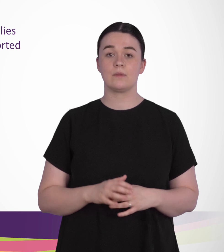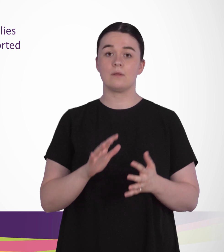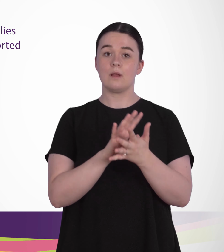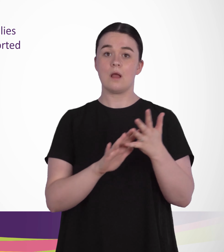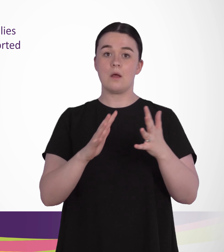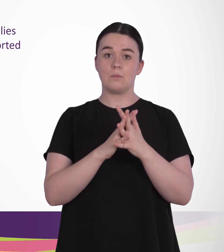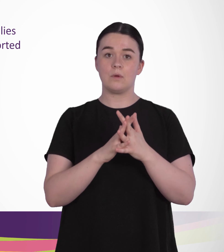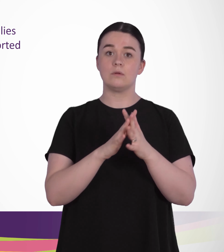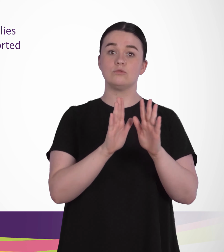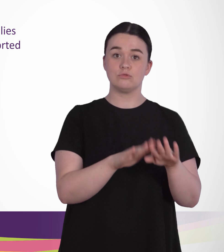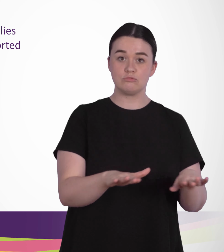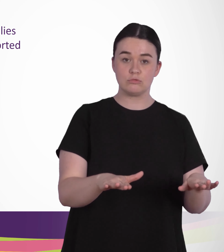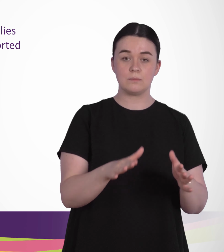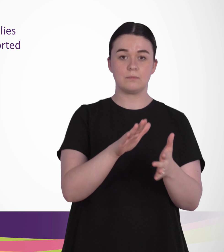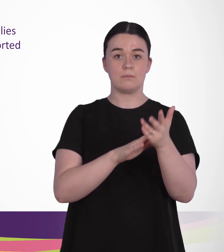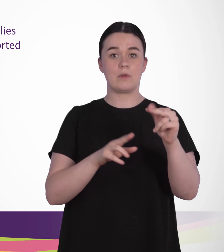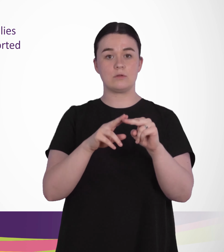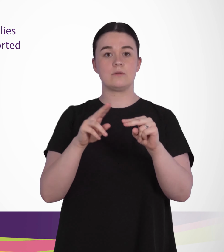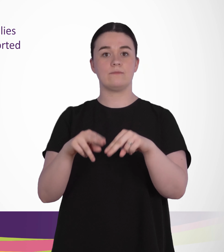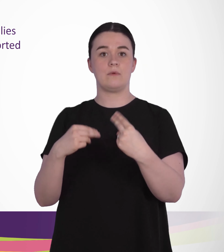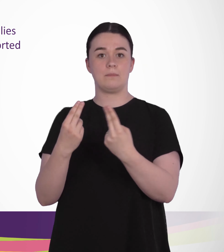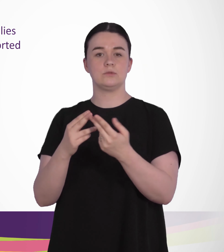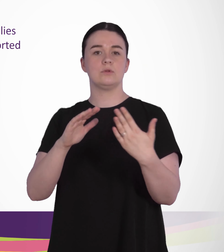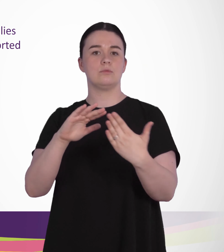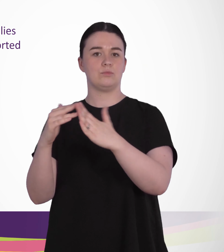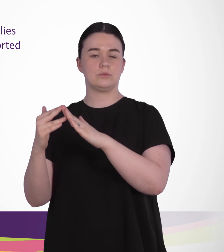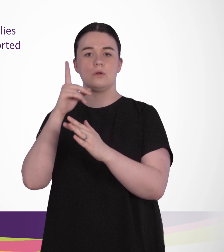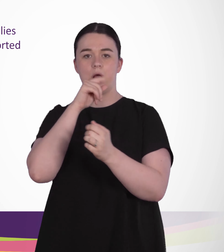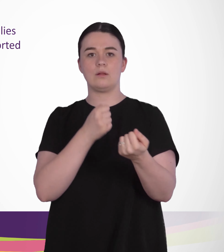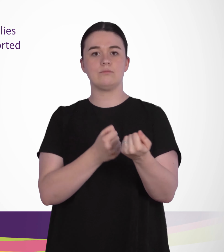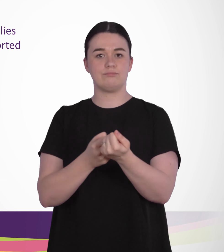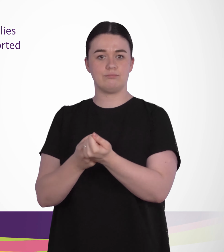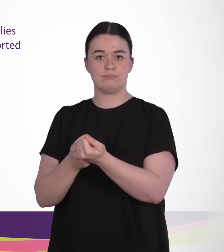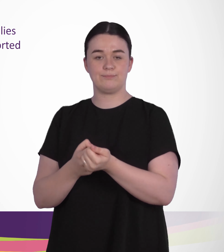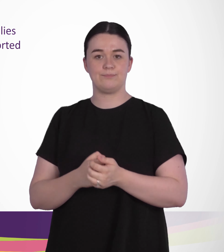How children, parents, families and communities are supported